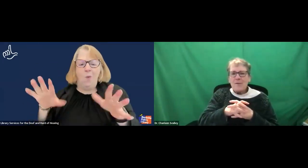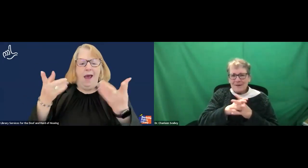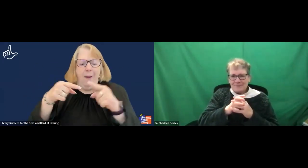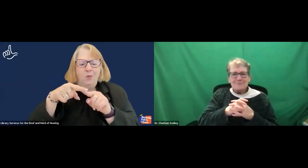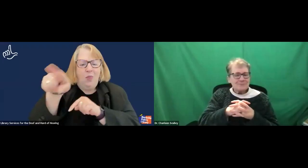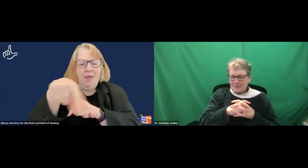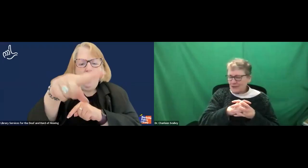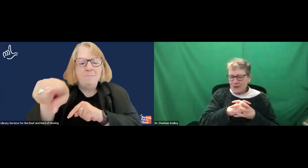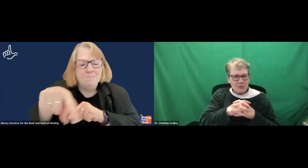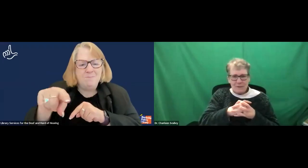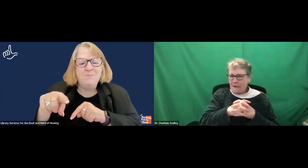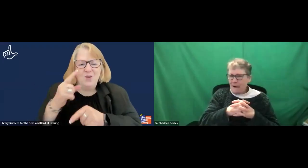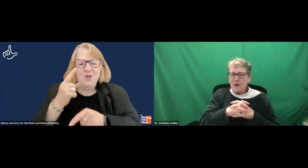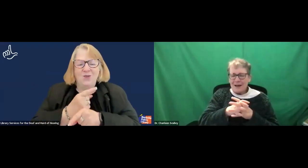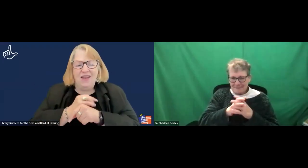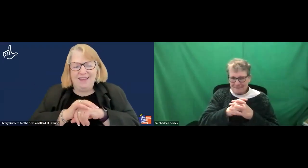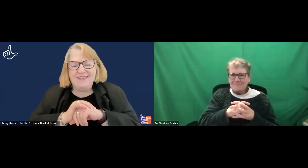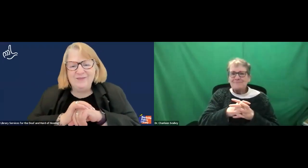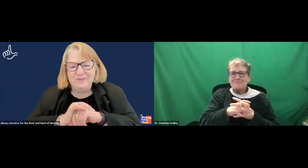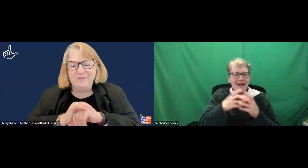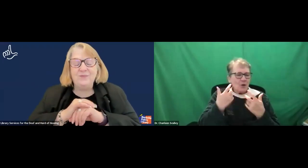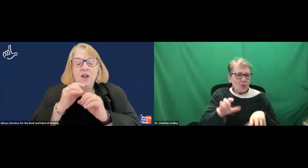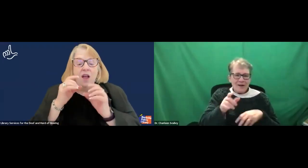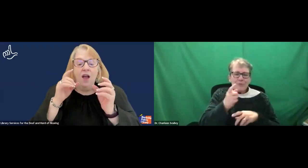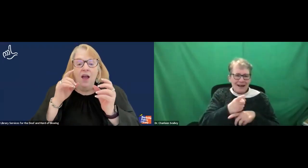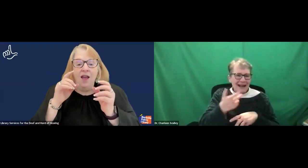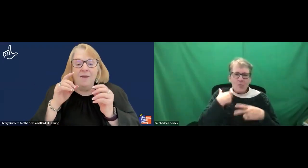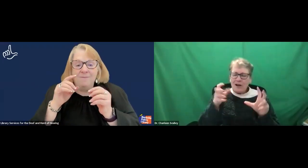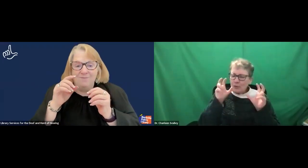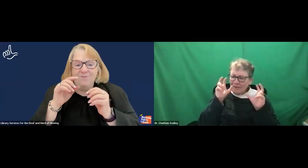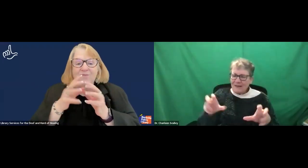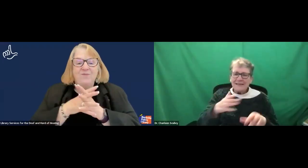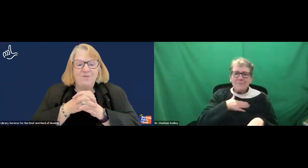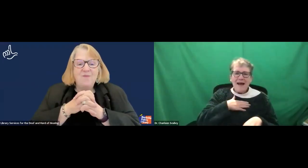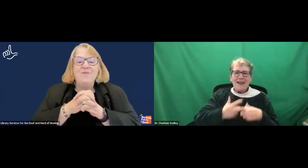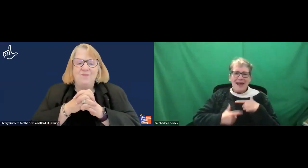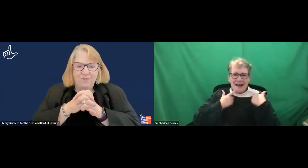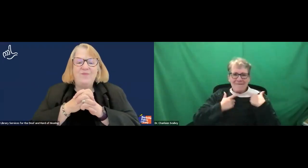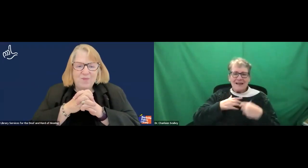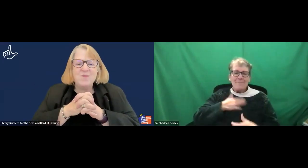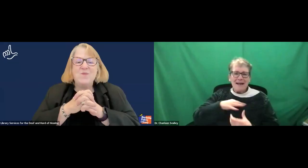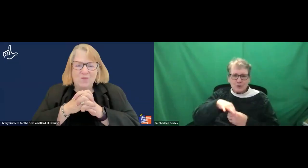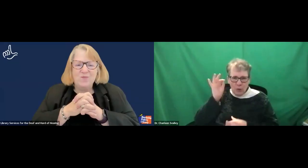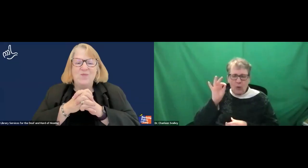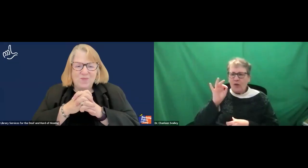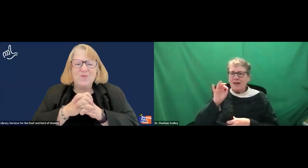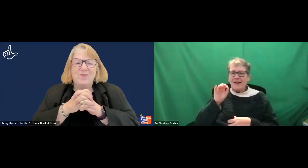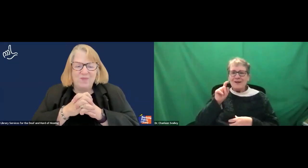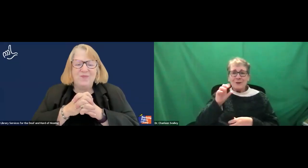Right, like you've mentioned before, everything that had happened to you and to others, you don't have that happen now.